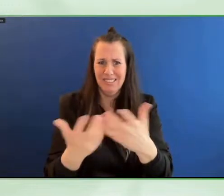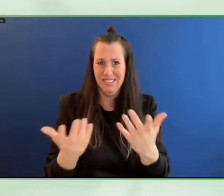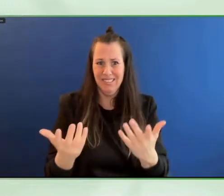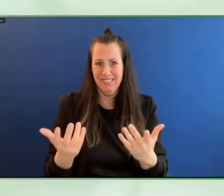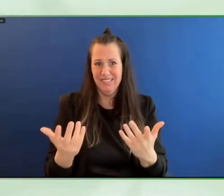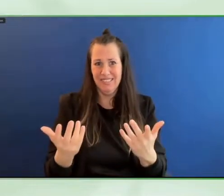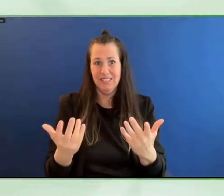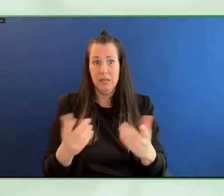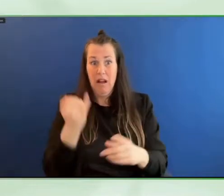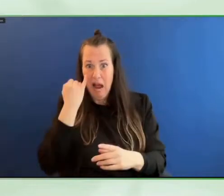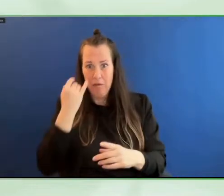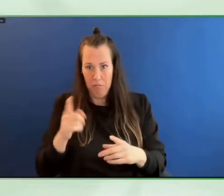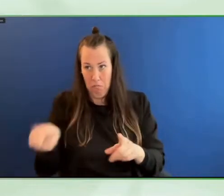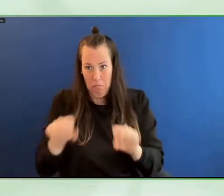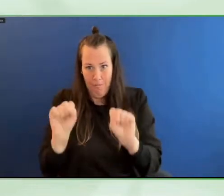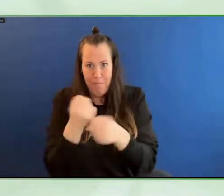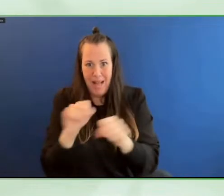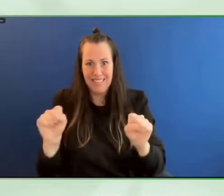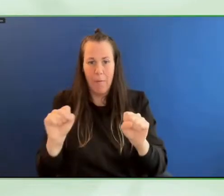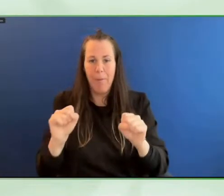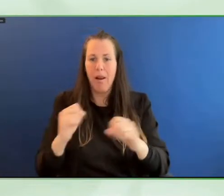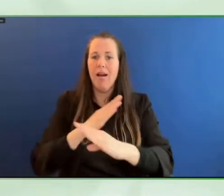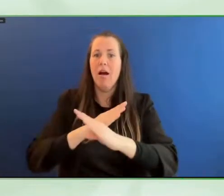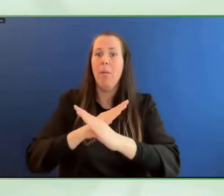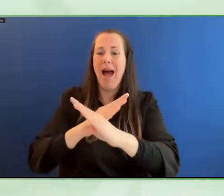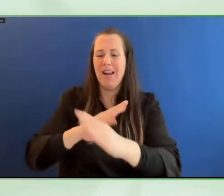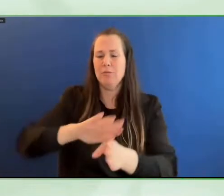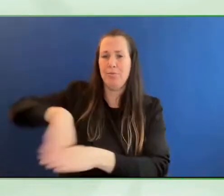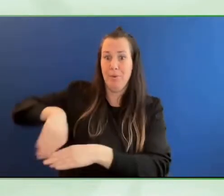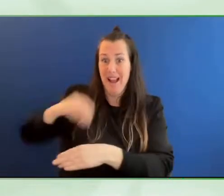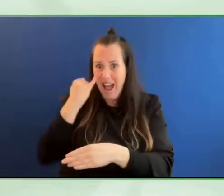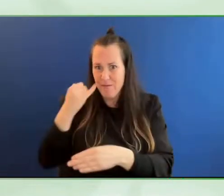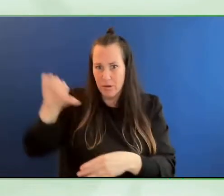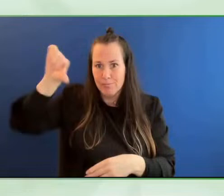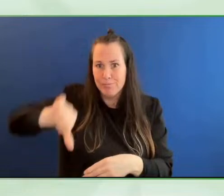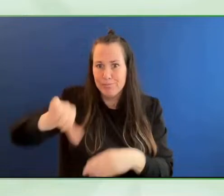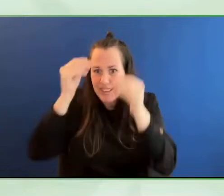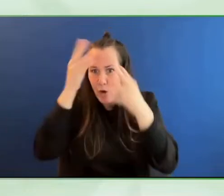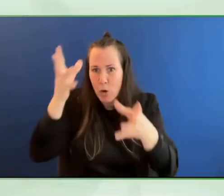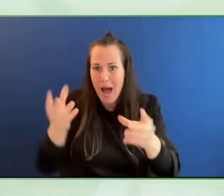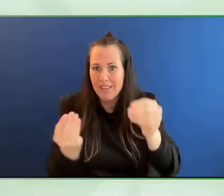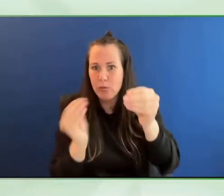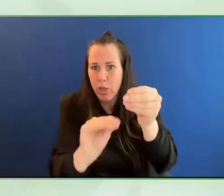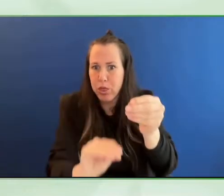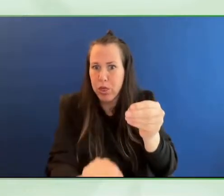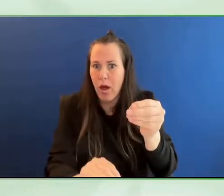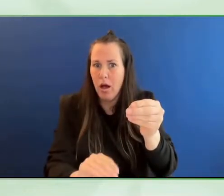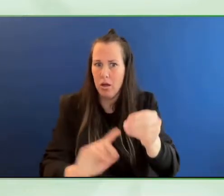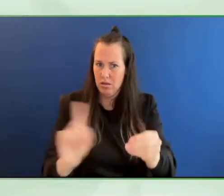And it's difficult to replicate, as part of our writing process we are analysing not just